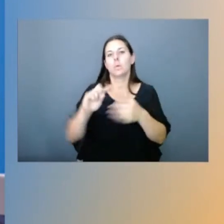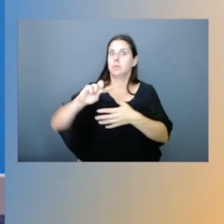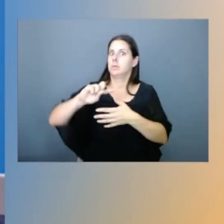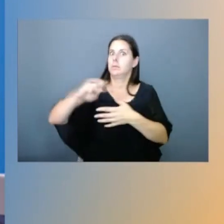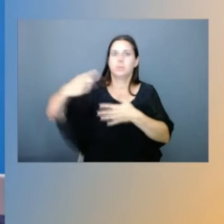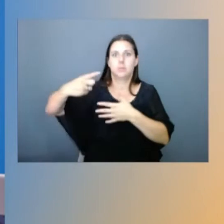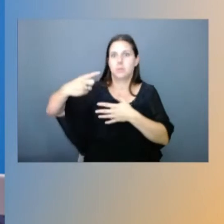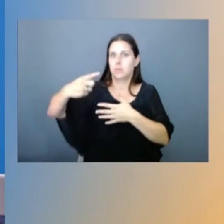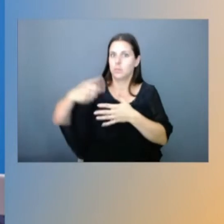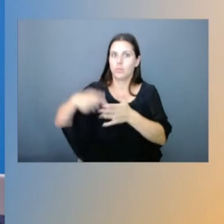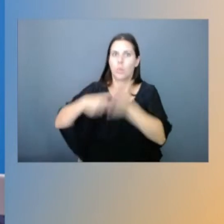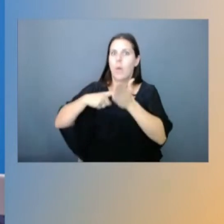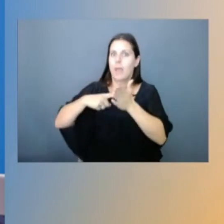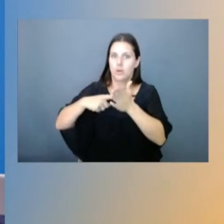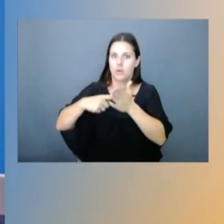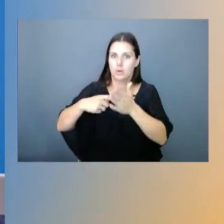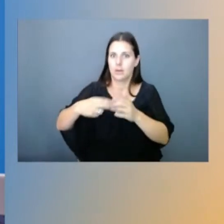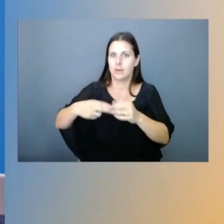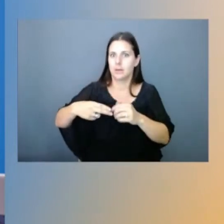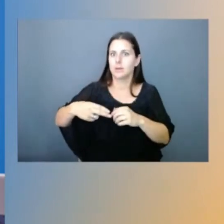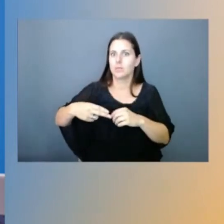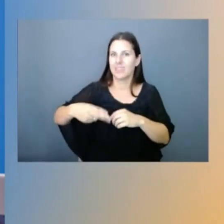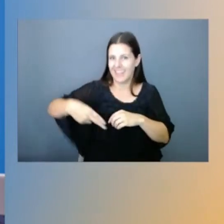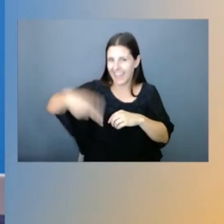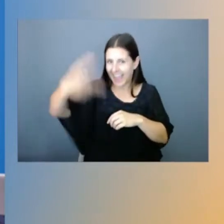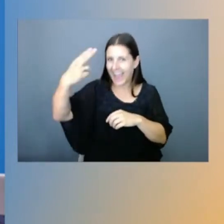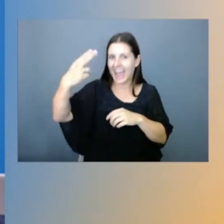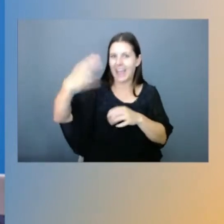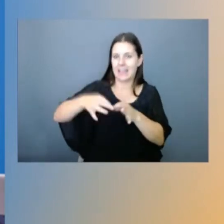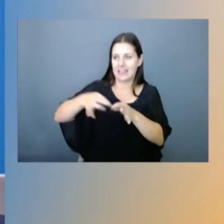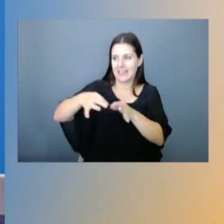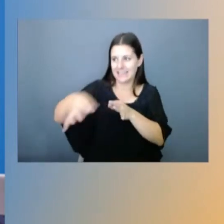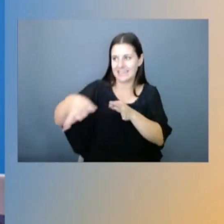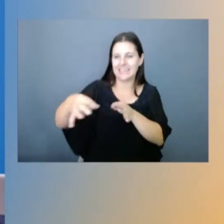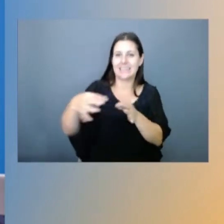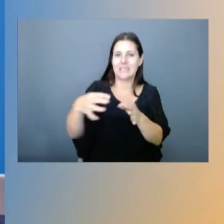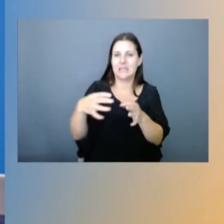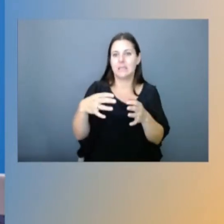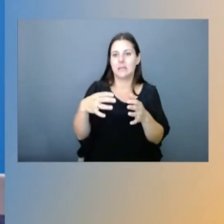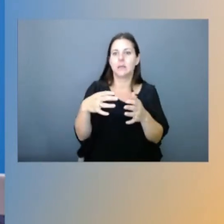is high degree of latency predictability. So this is by far the number one requirement